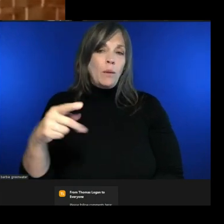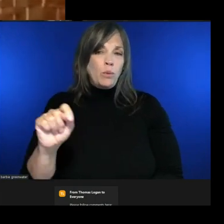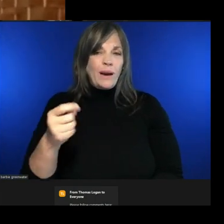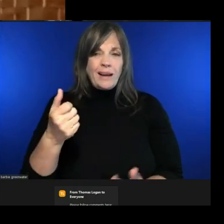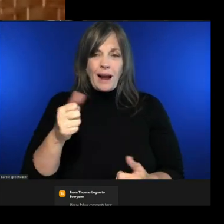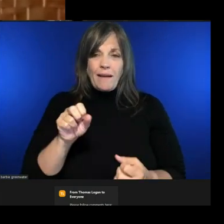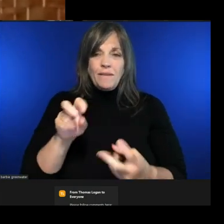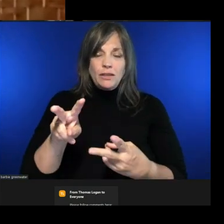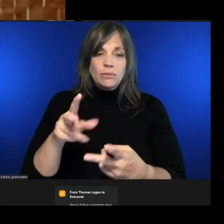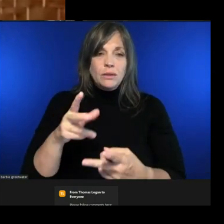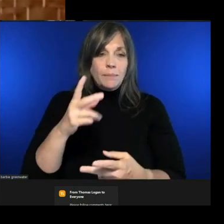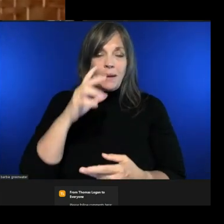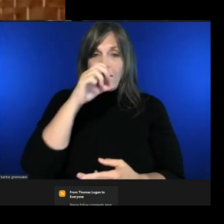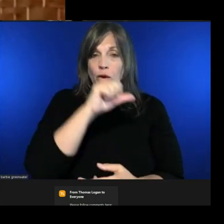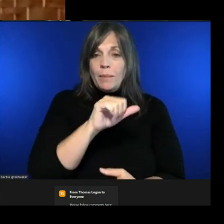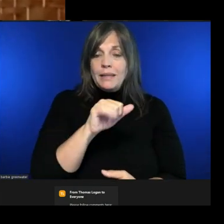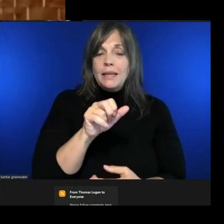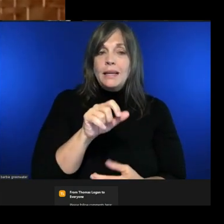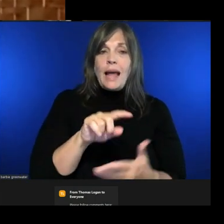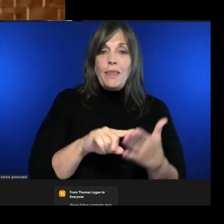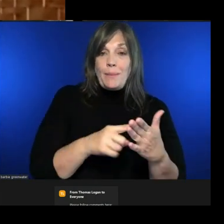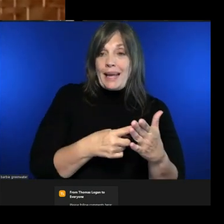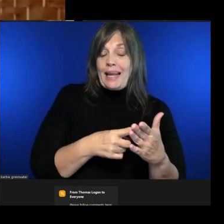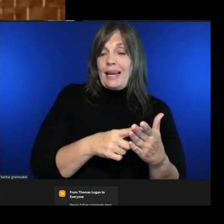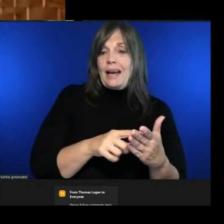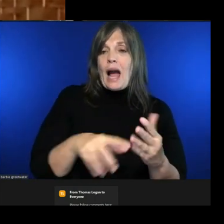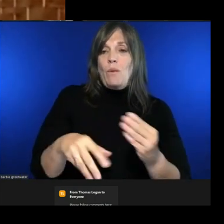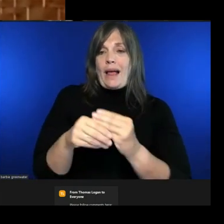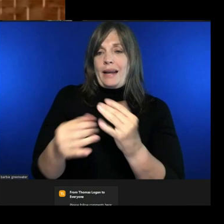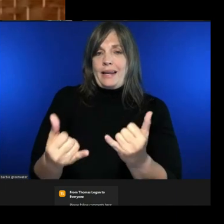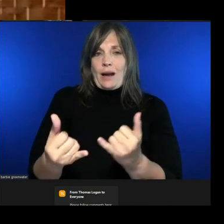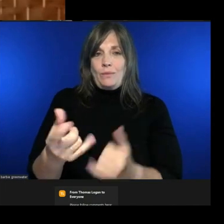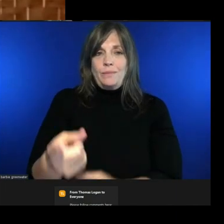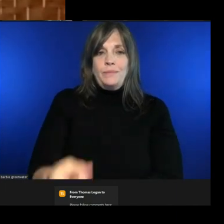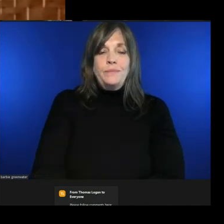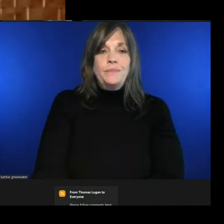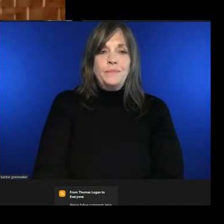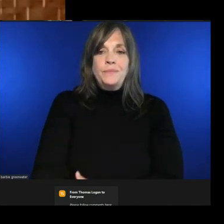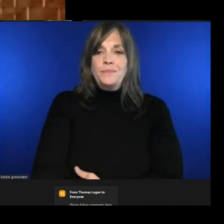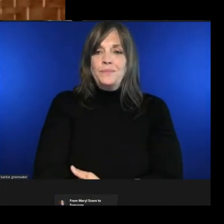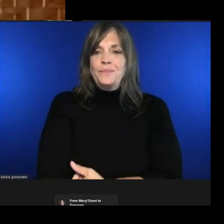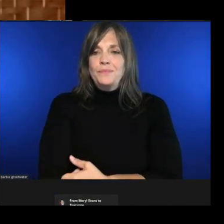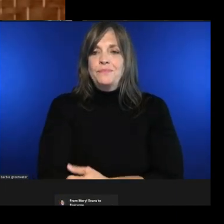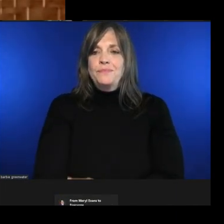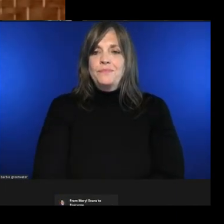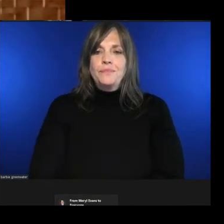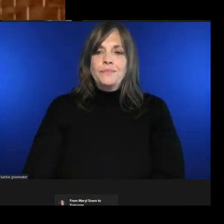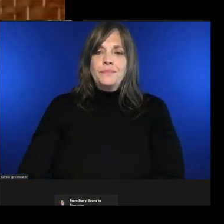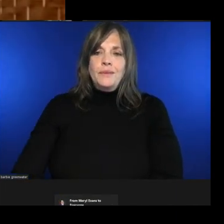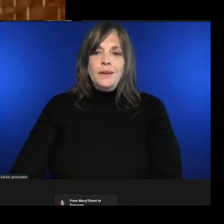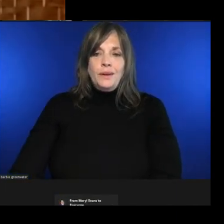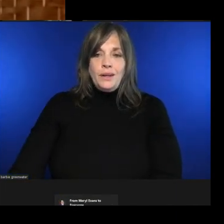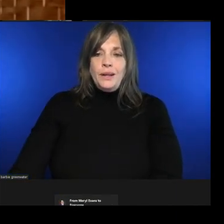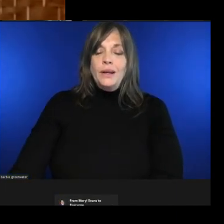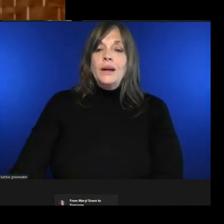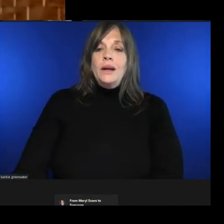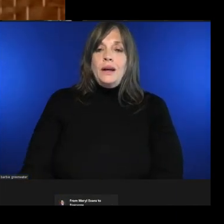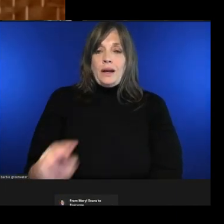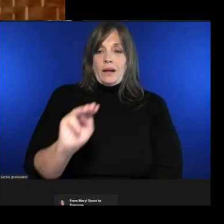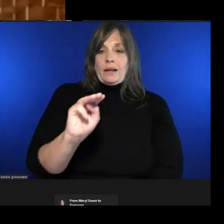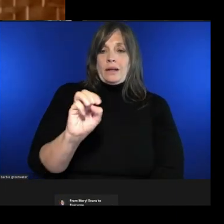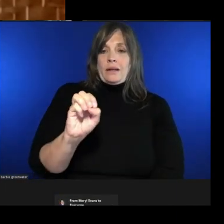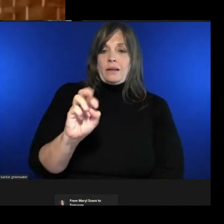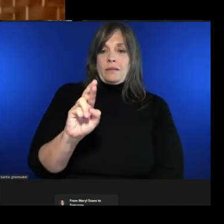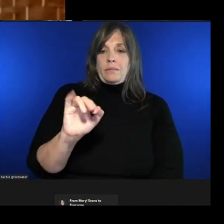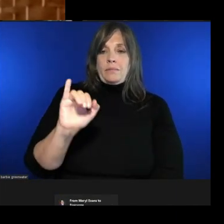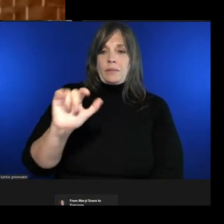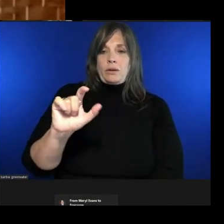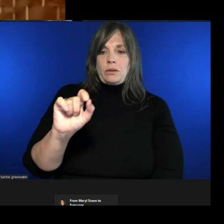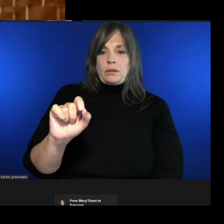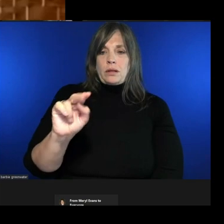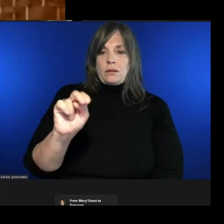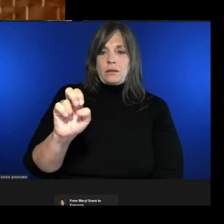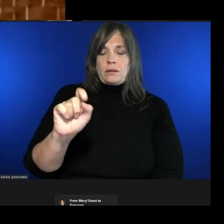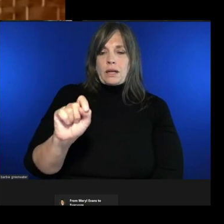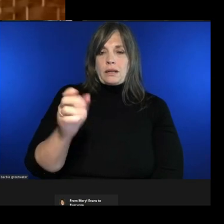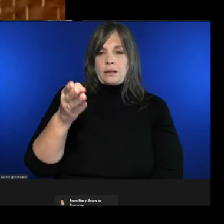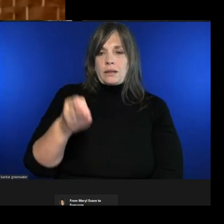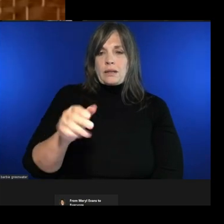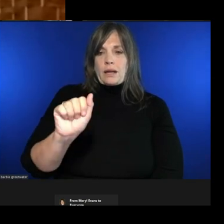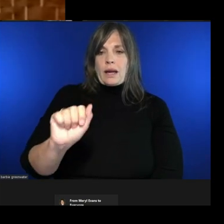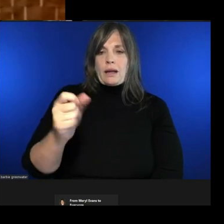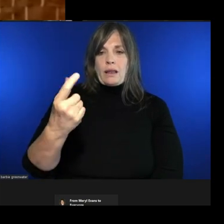In case you missed it at the beginning, it is here.